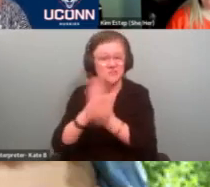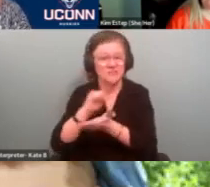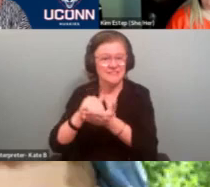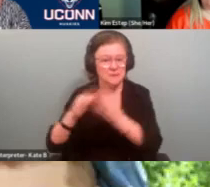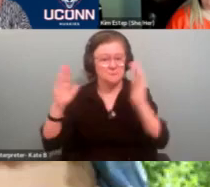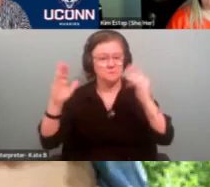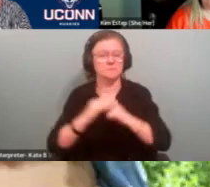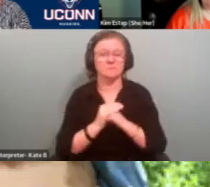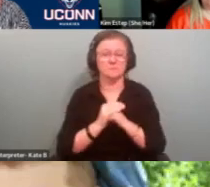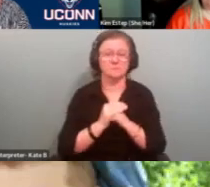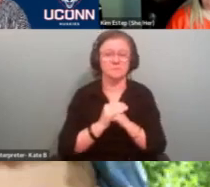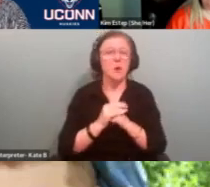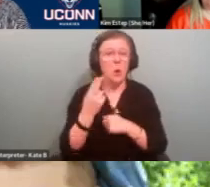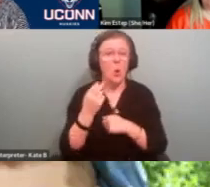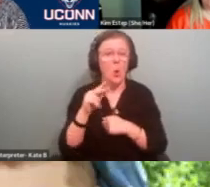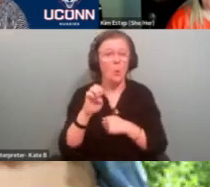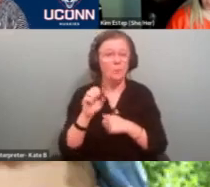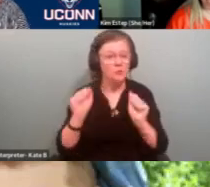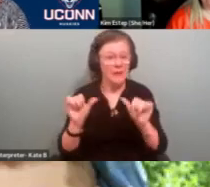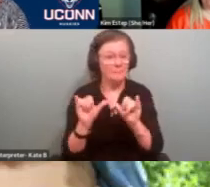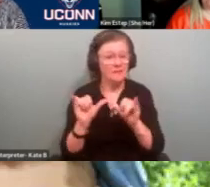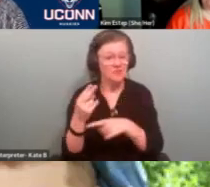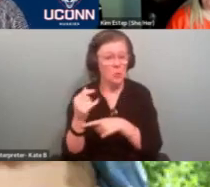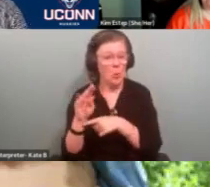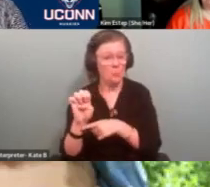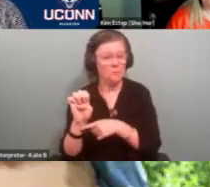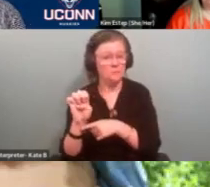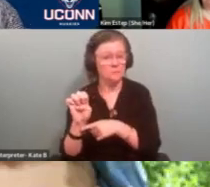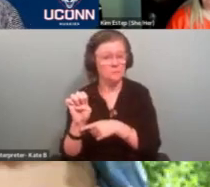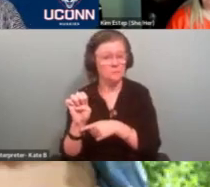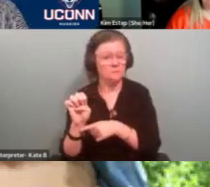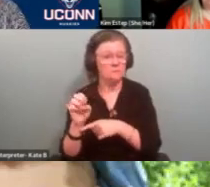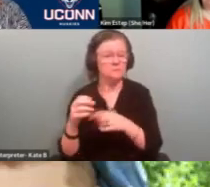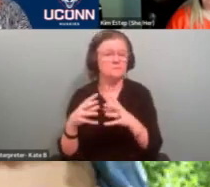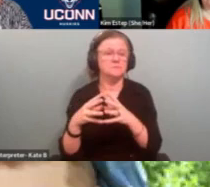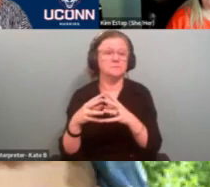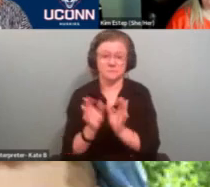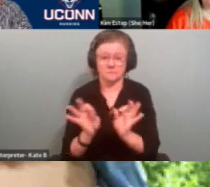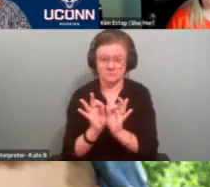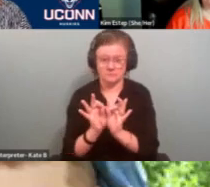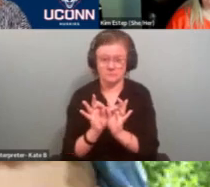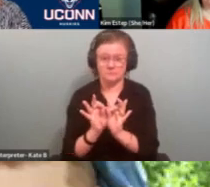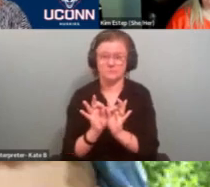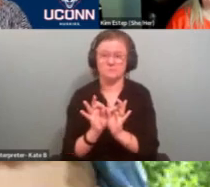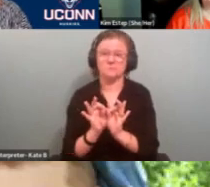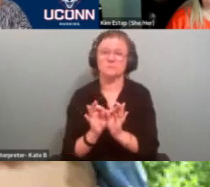can actually be measured. And so one of the things that I think is really important is that there's robust science with over